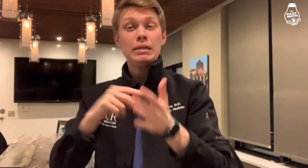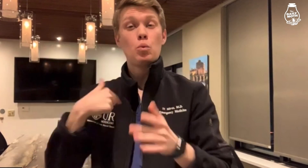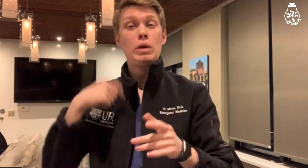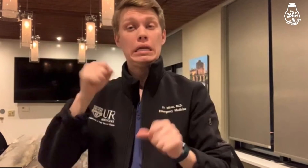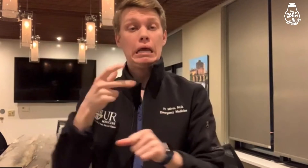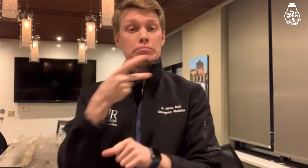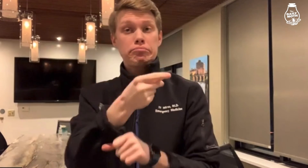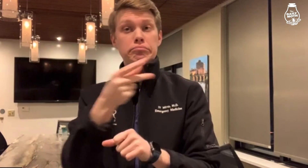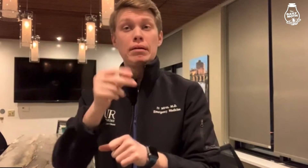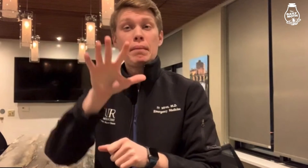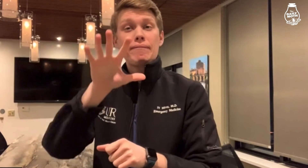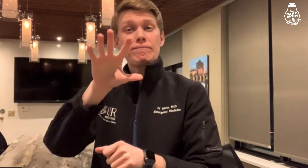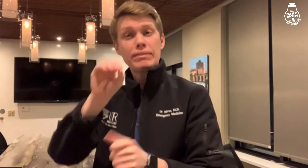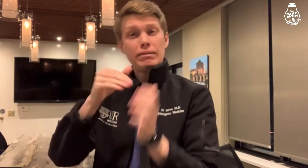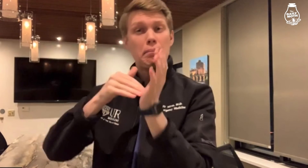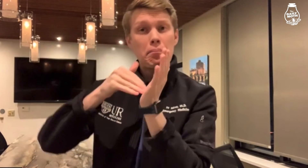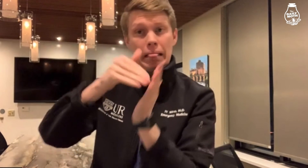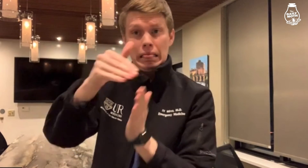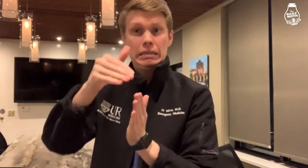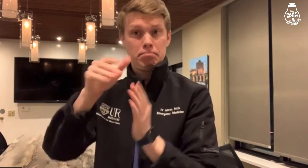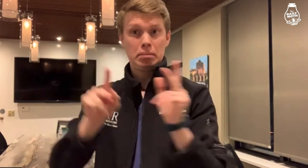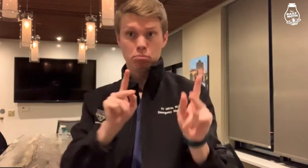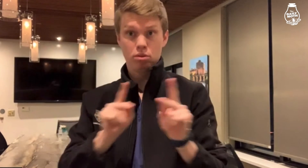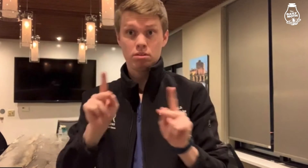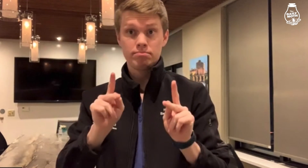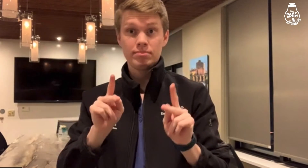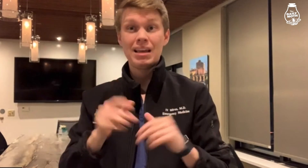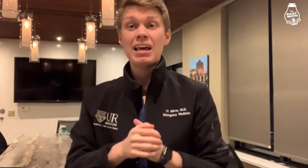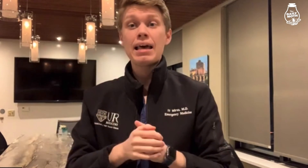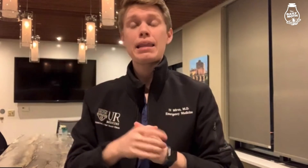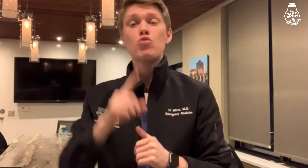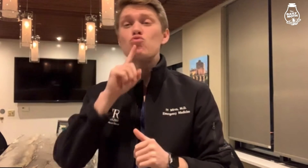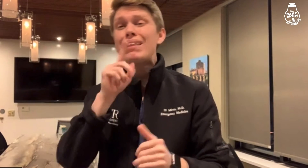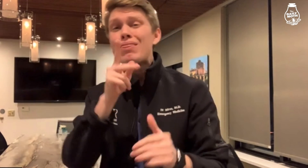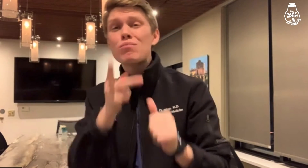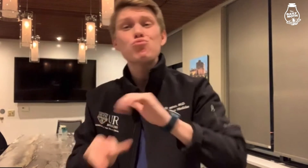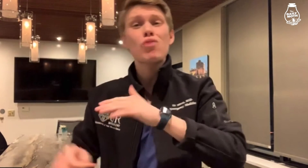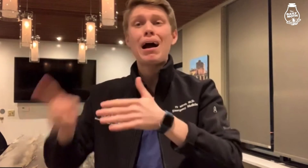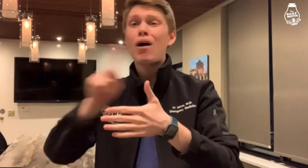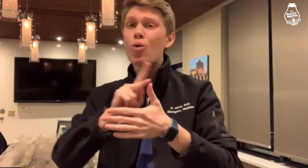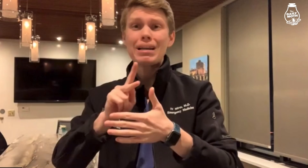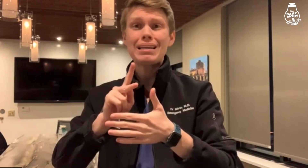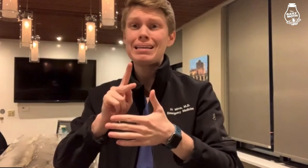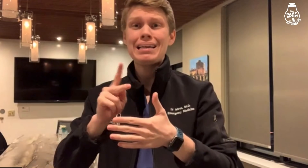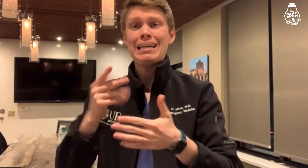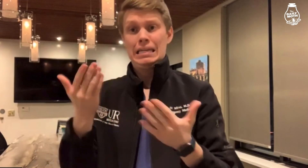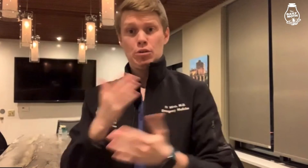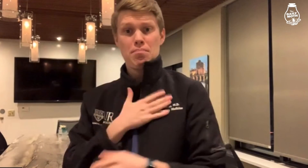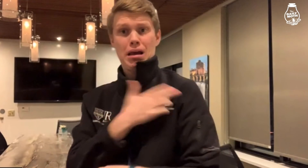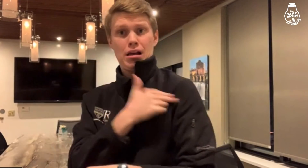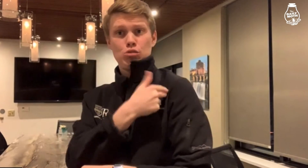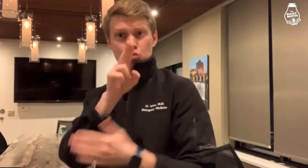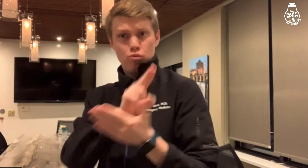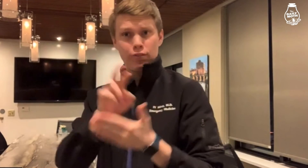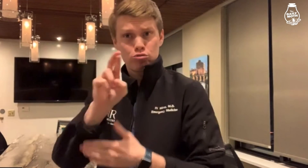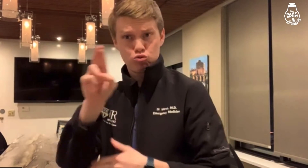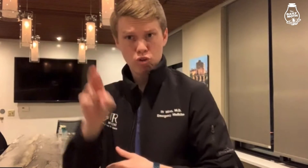so it means we can inoculate 50 million people. The priority groups here at my hospital at